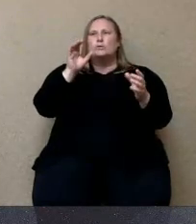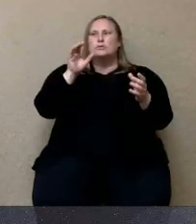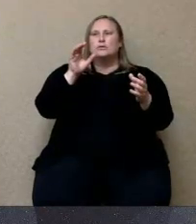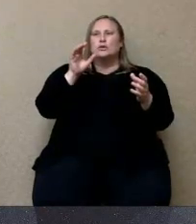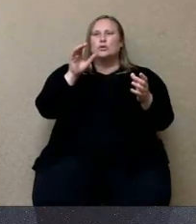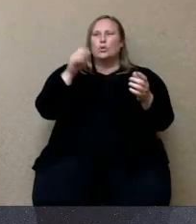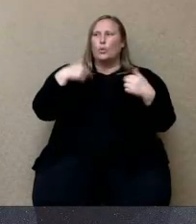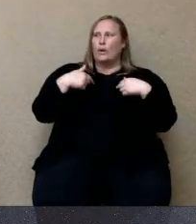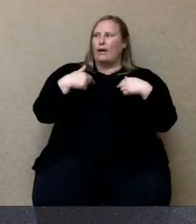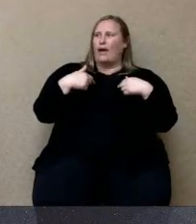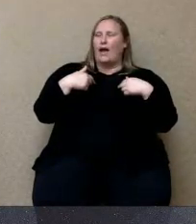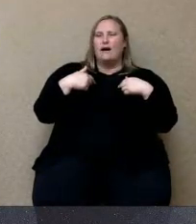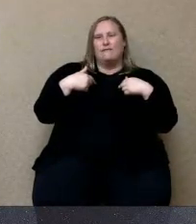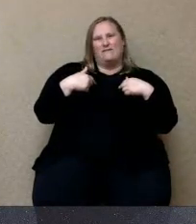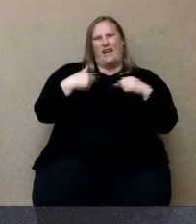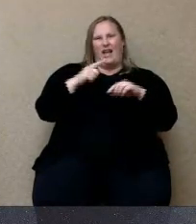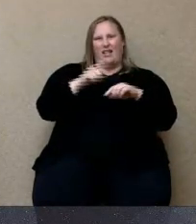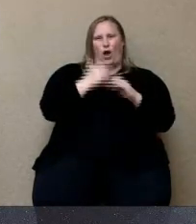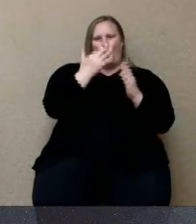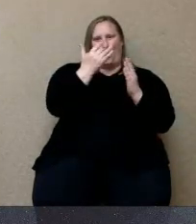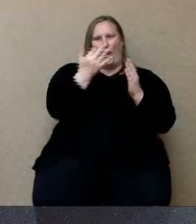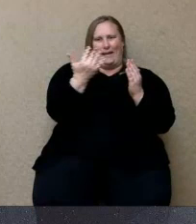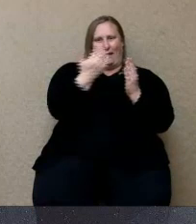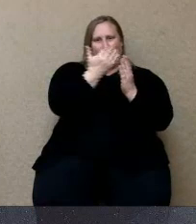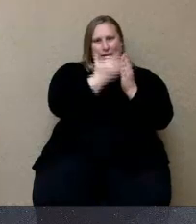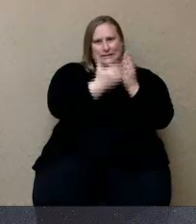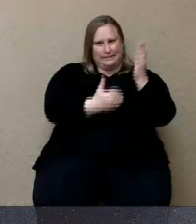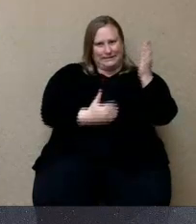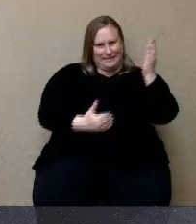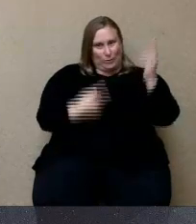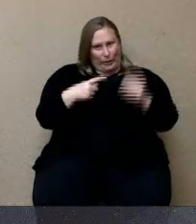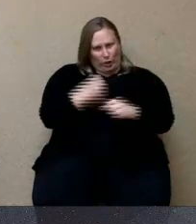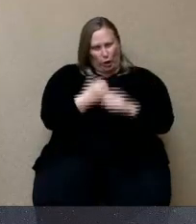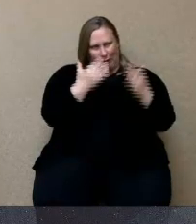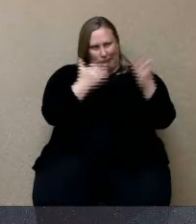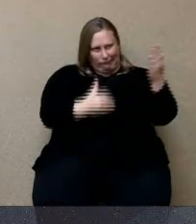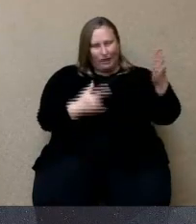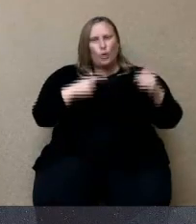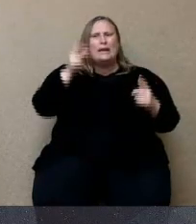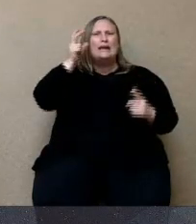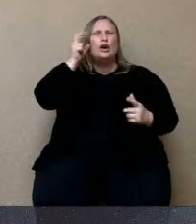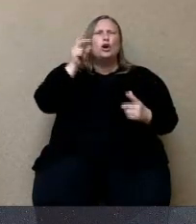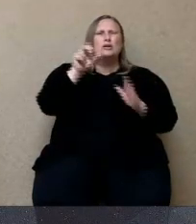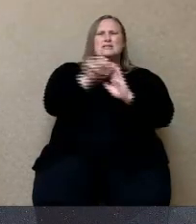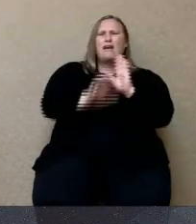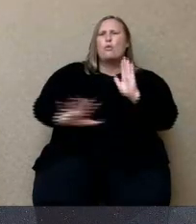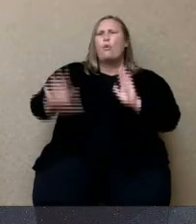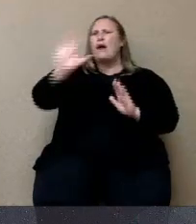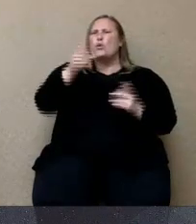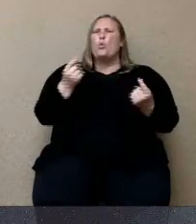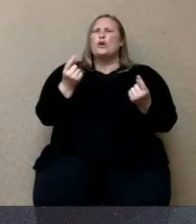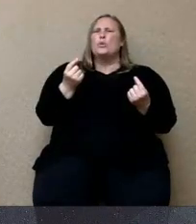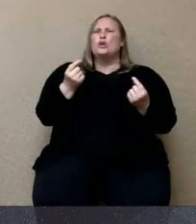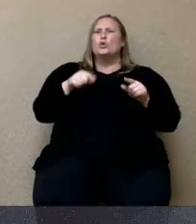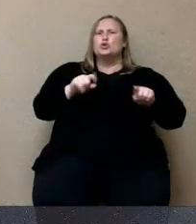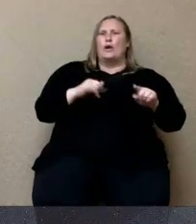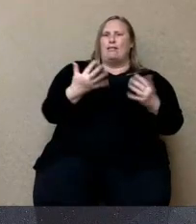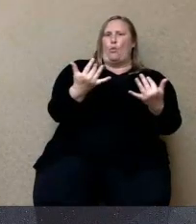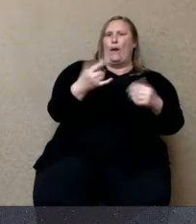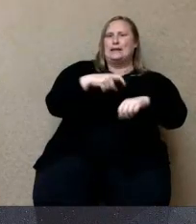have such a long waiting list and it is hinderative, we do hear from a lot of people around the state, like well, what should we do to get started while they're waiting for you?